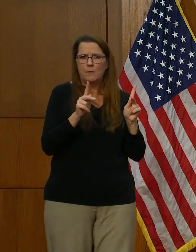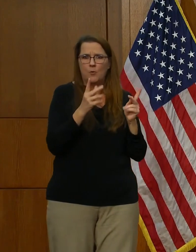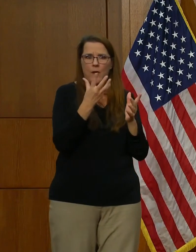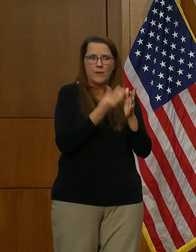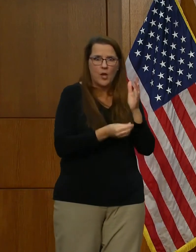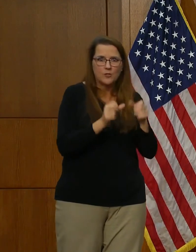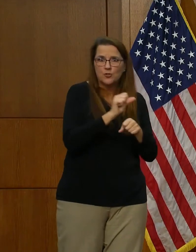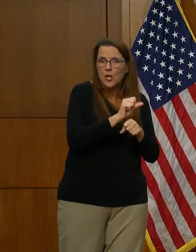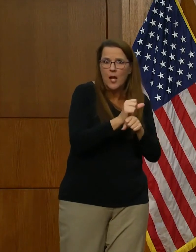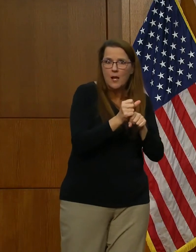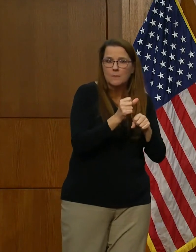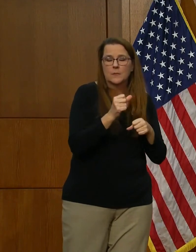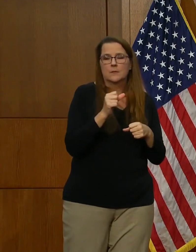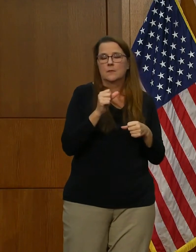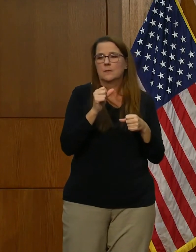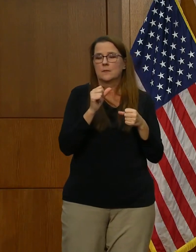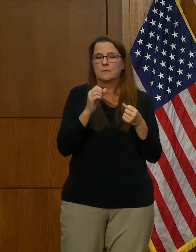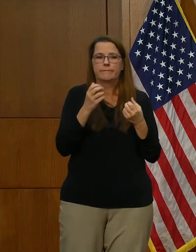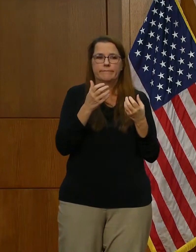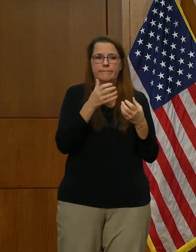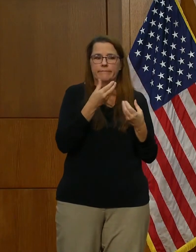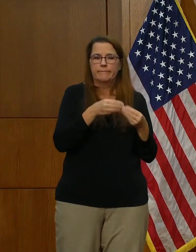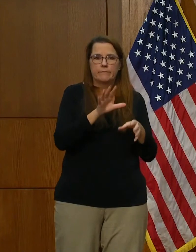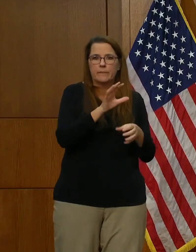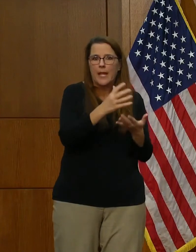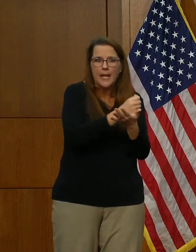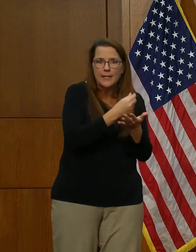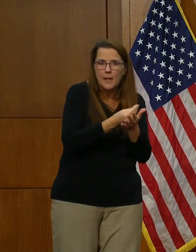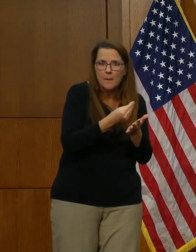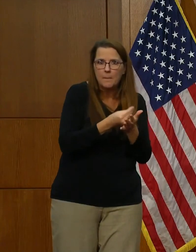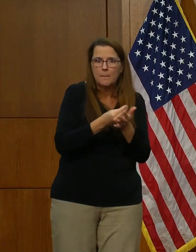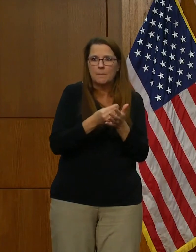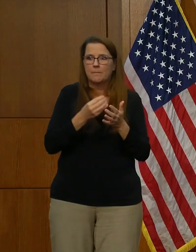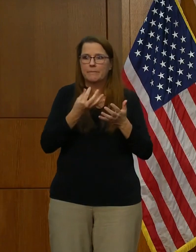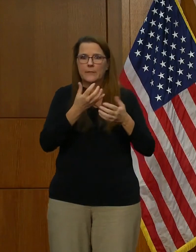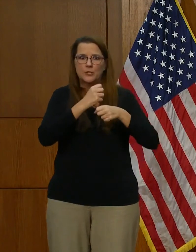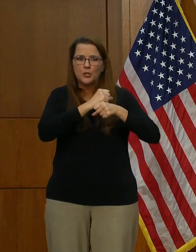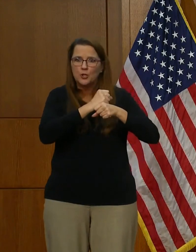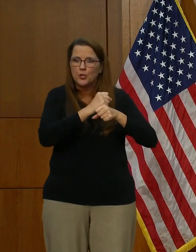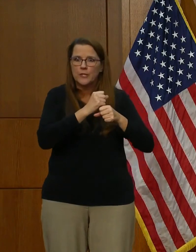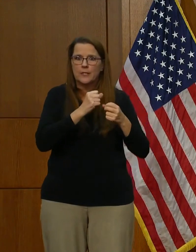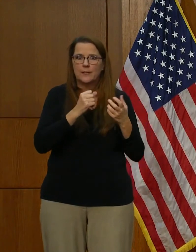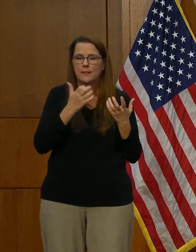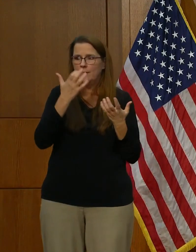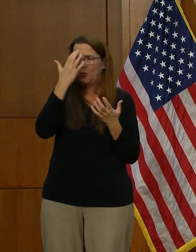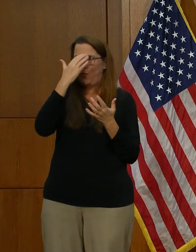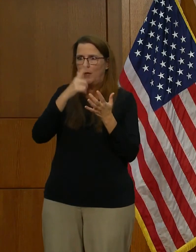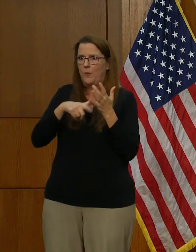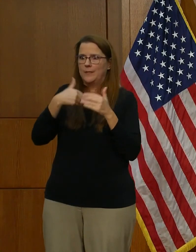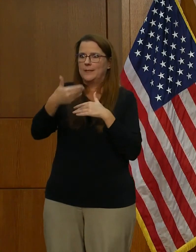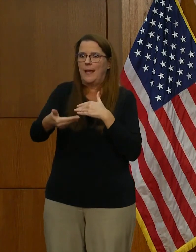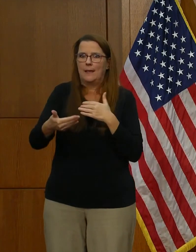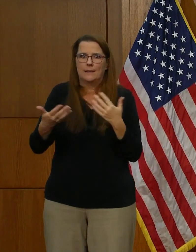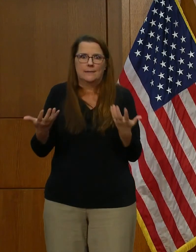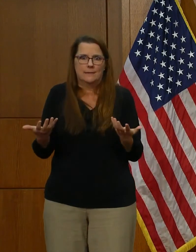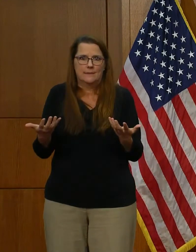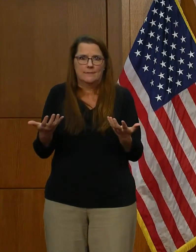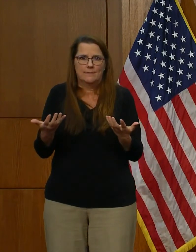VIRGINIANS HAVE SUFFERED OTHER LOSSES, LOST JOBS LOST INCOME,